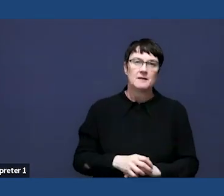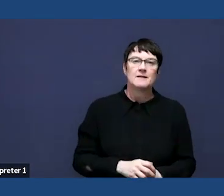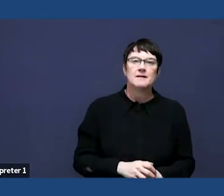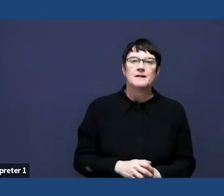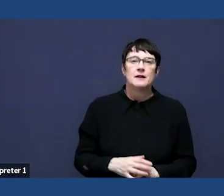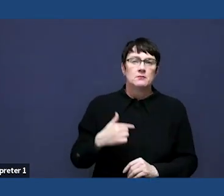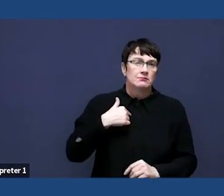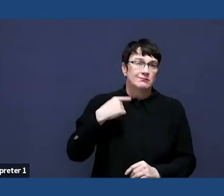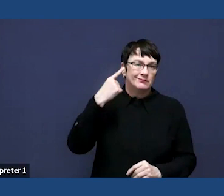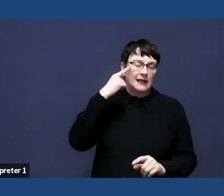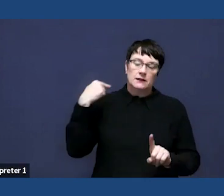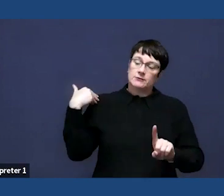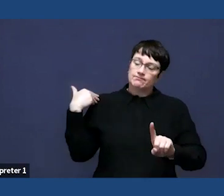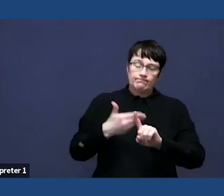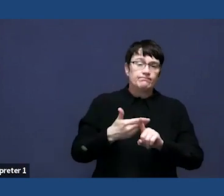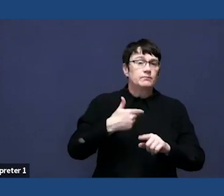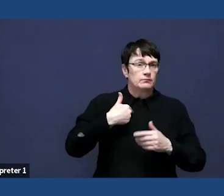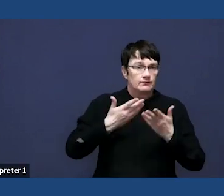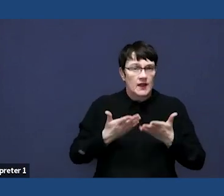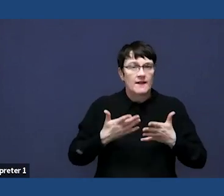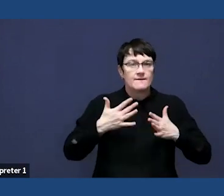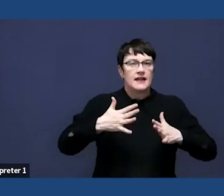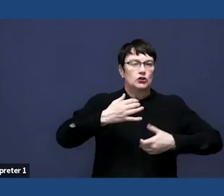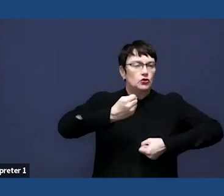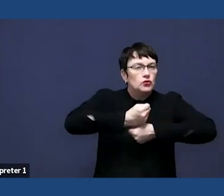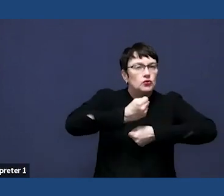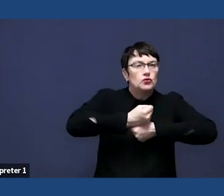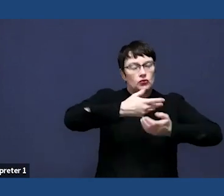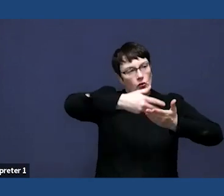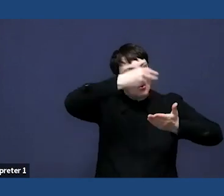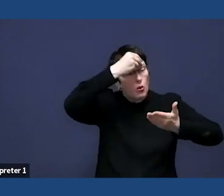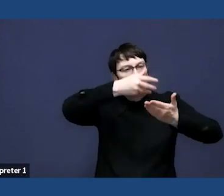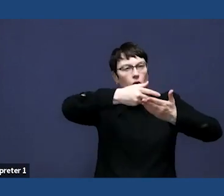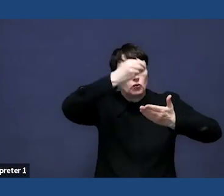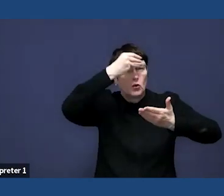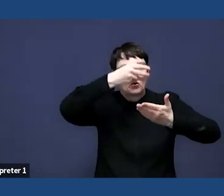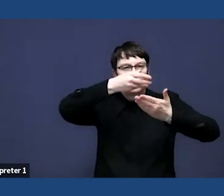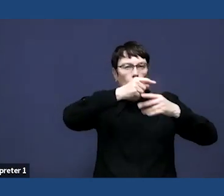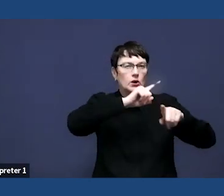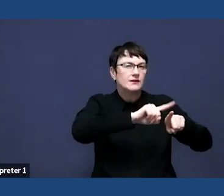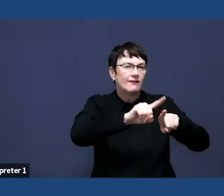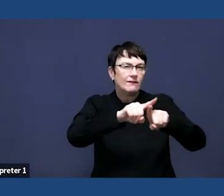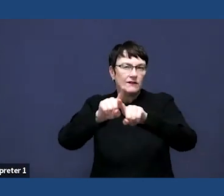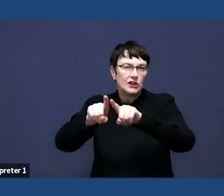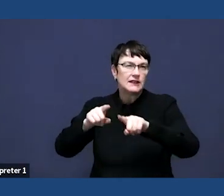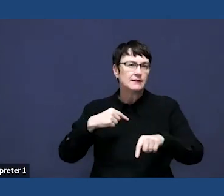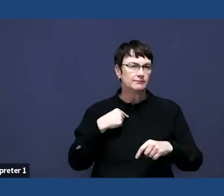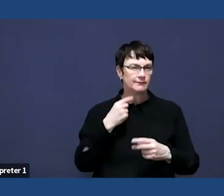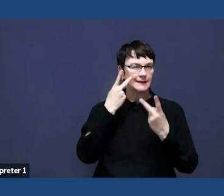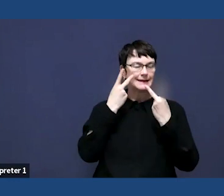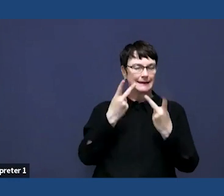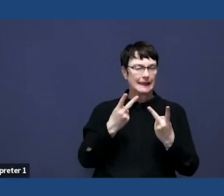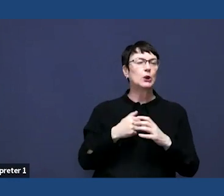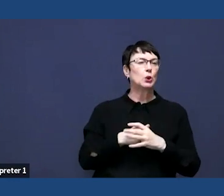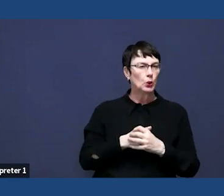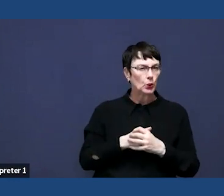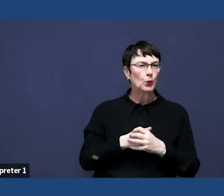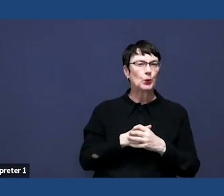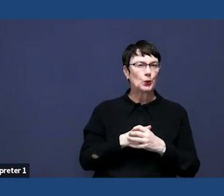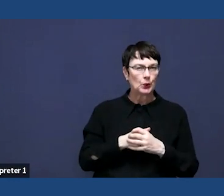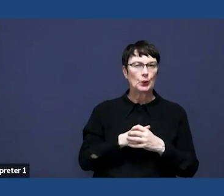A lot of our research at BCG across industry points to the importance of fostering in place